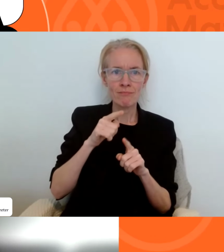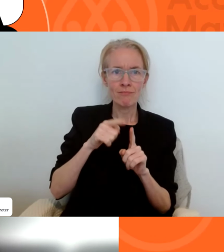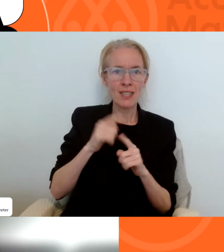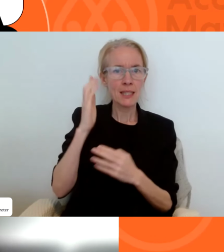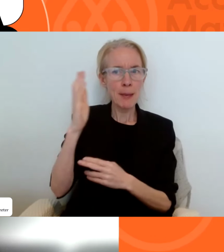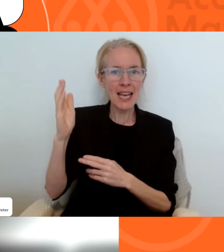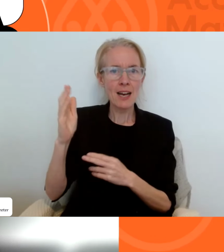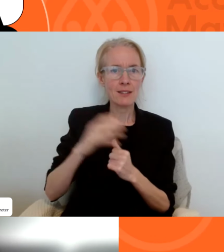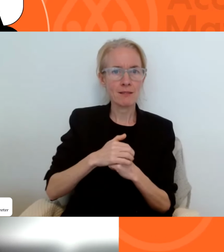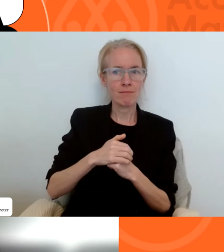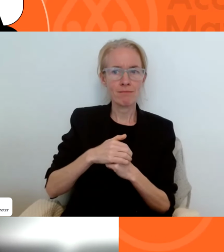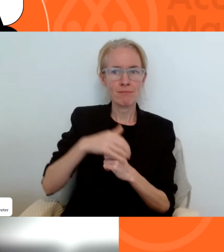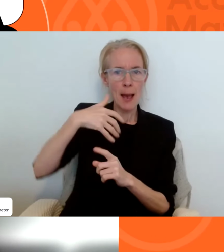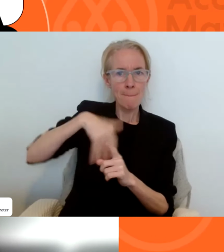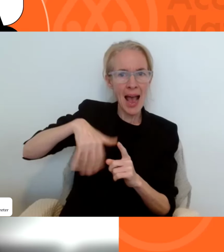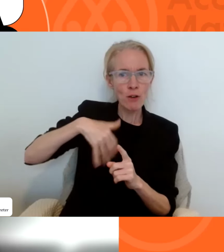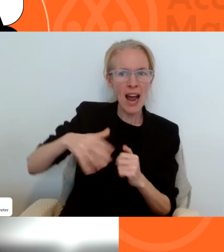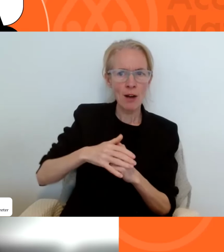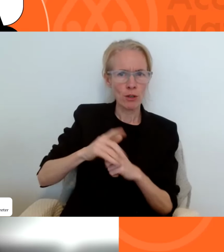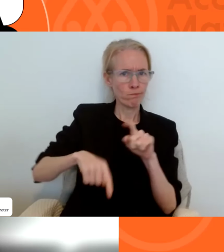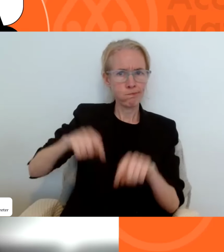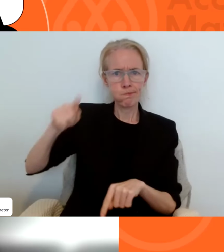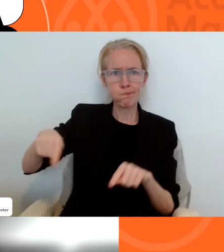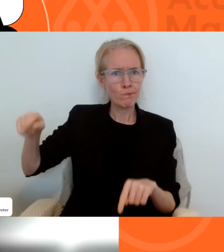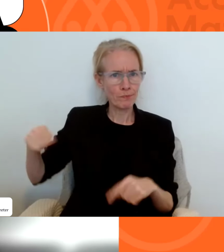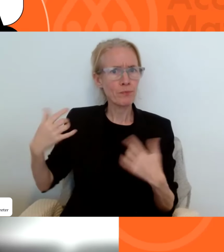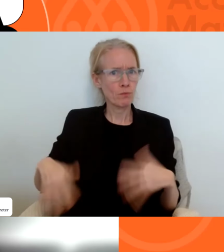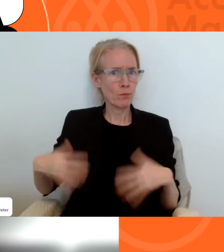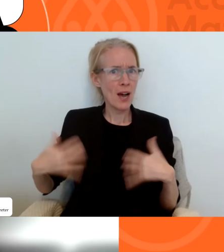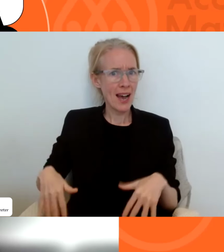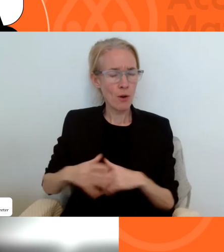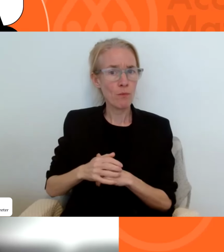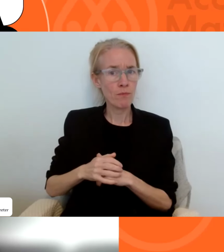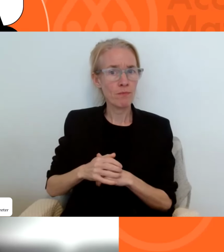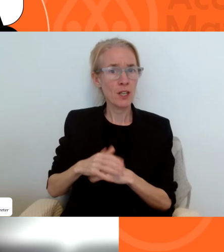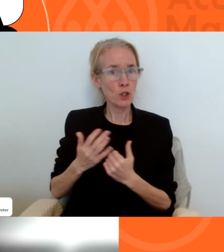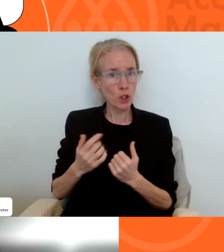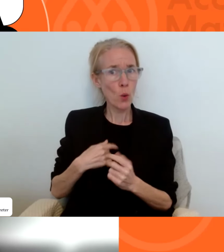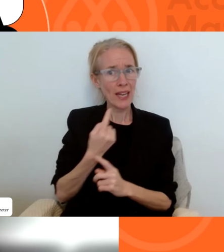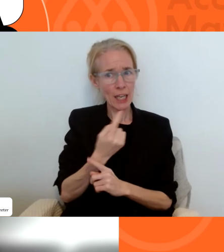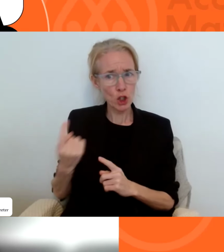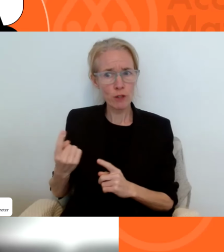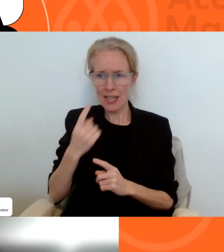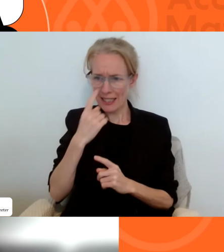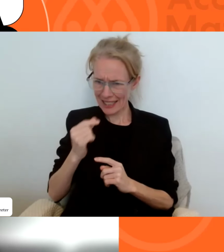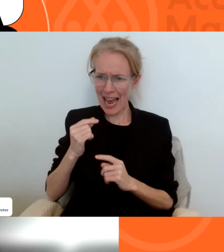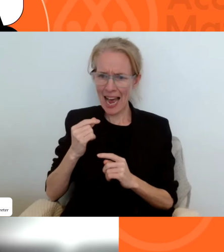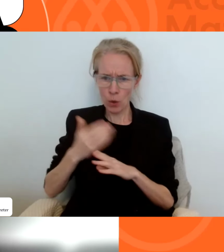backgrounds, but this eagerness to do better. And today was time